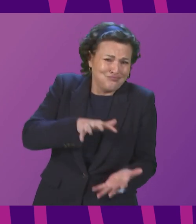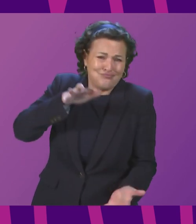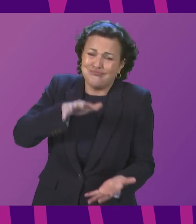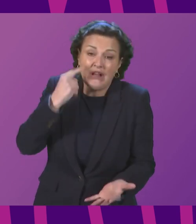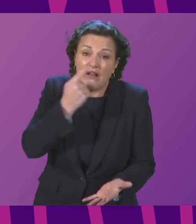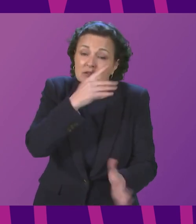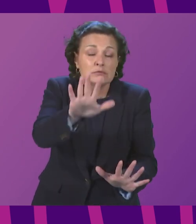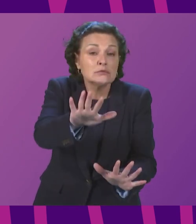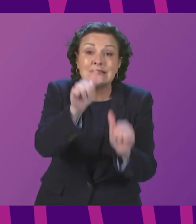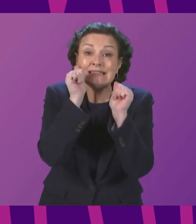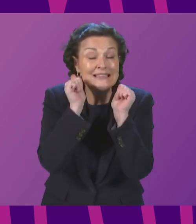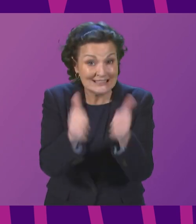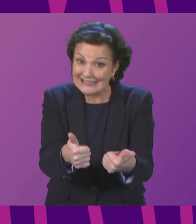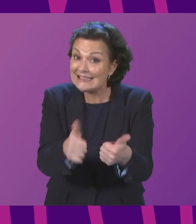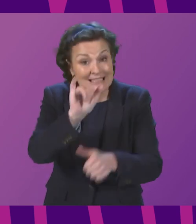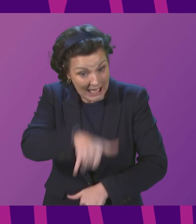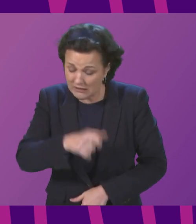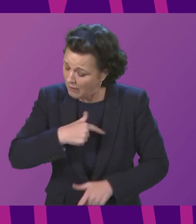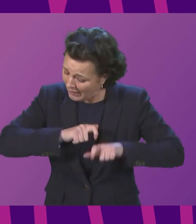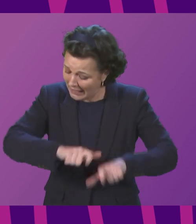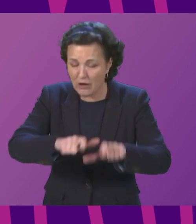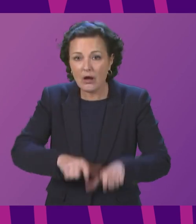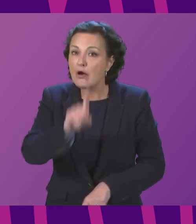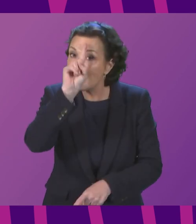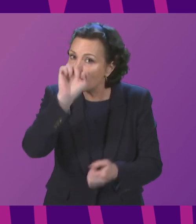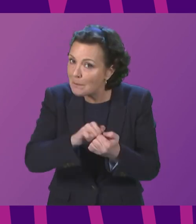point that data and evidence do not make decisions; they inform decisions.